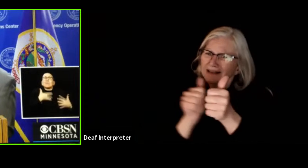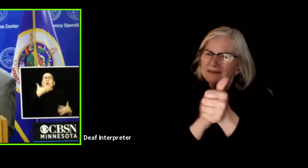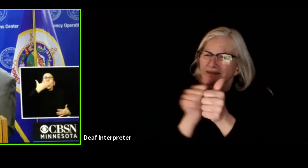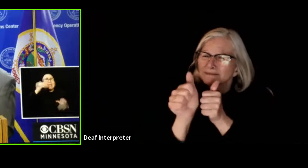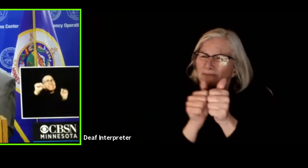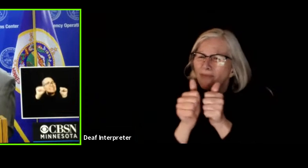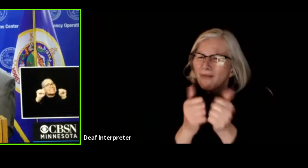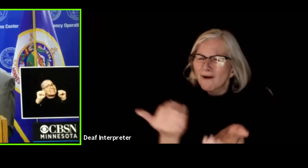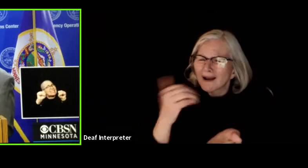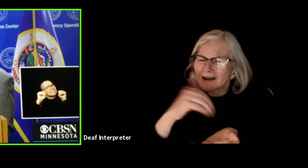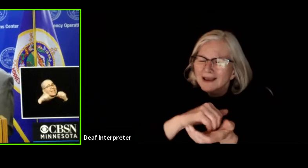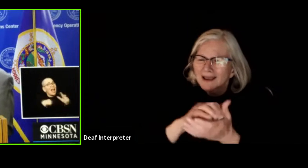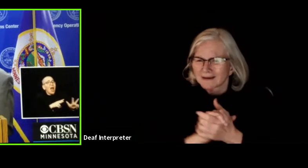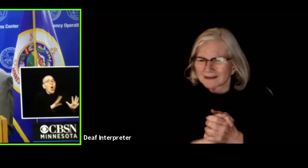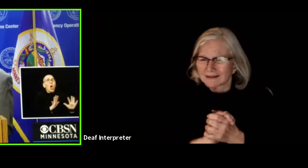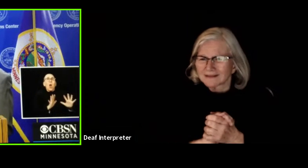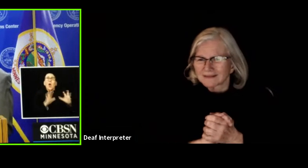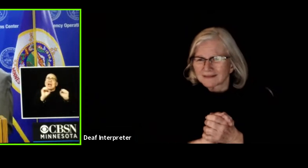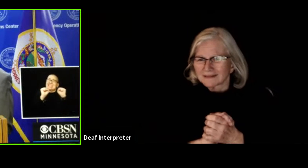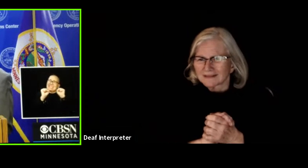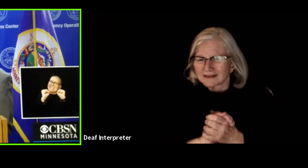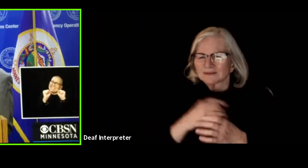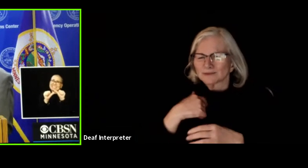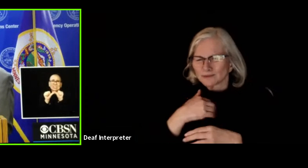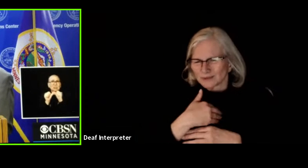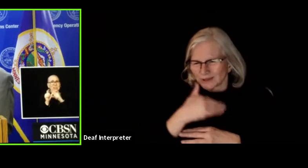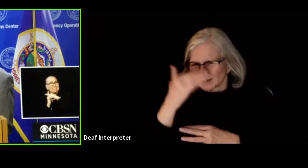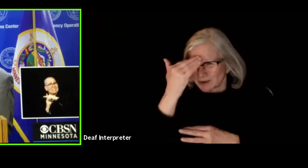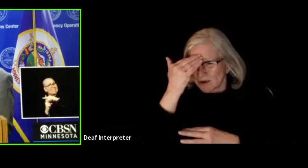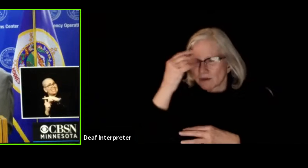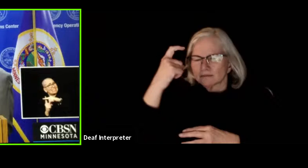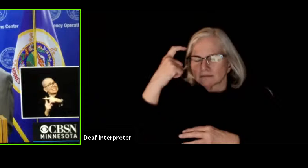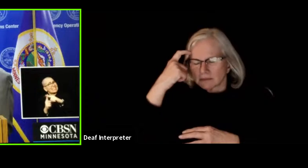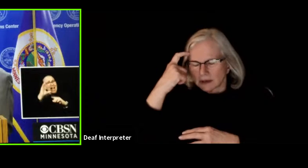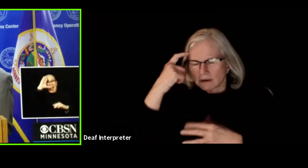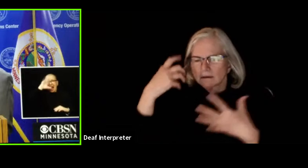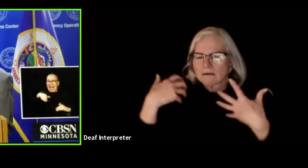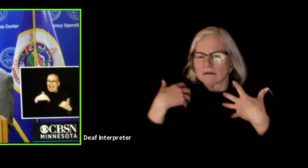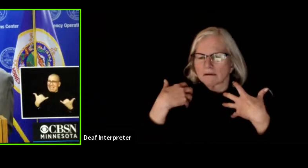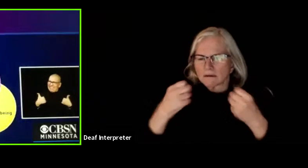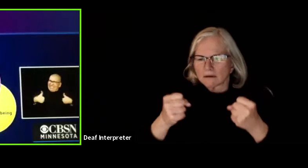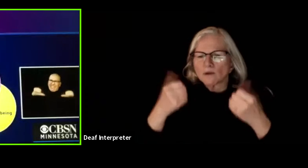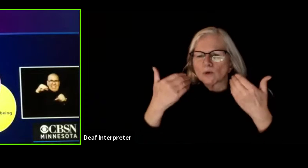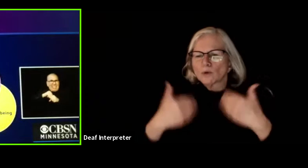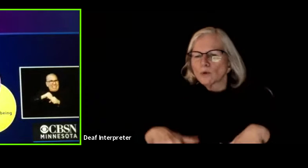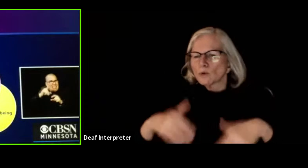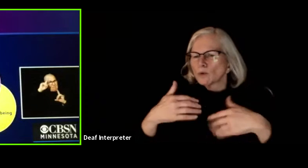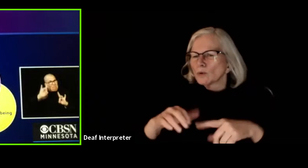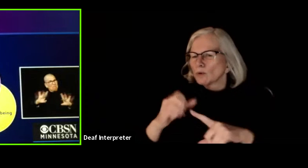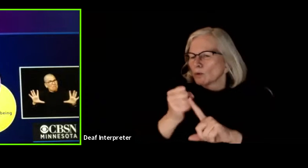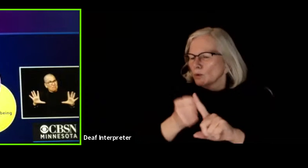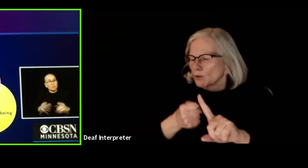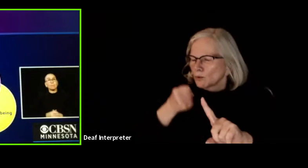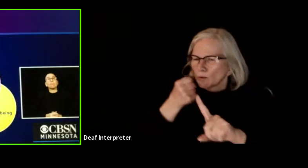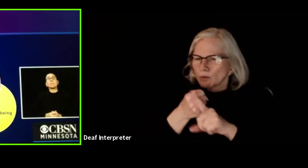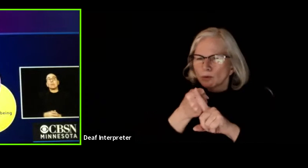THE ECONOMY AND CONTROLLING THE SPREAD IS WHERE WE'RE AT IN THE MIDDLE AND SO WE'RE GOING TO CAUTIOUSLY TALK ABOUT LOOSENING SOME OF THE RESTRICTIONS TO MAKE SURE THAT